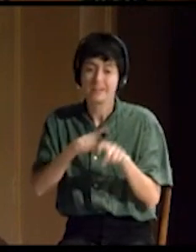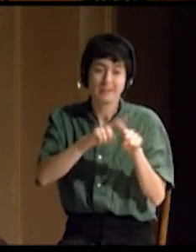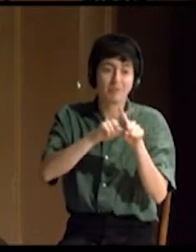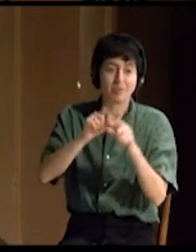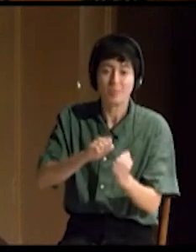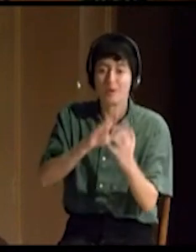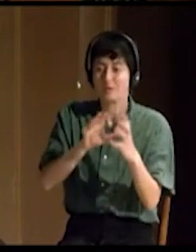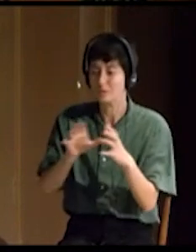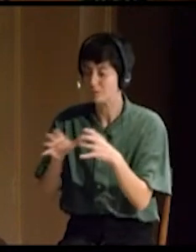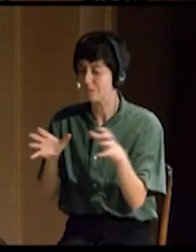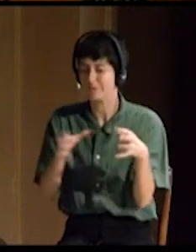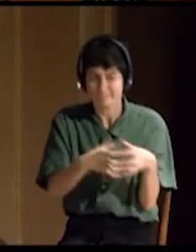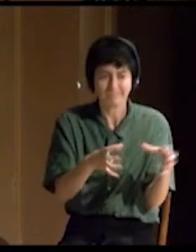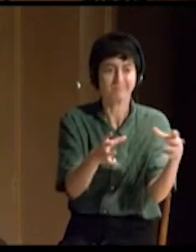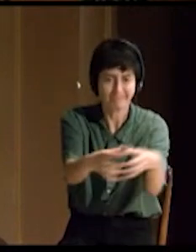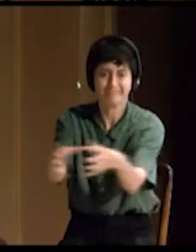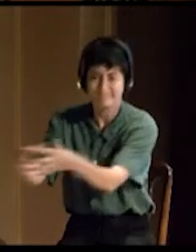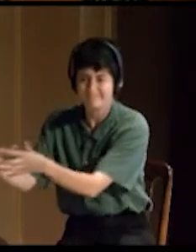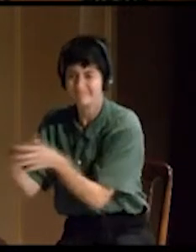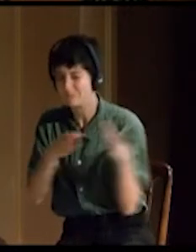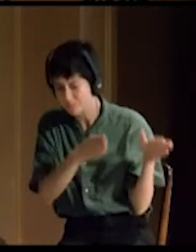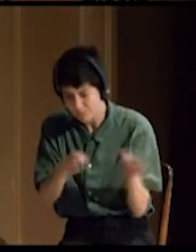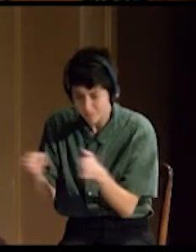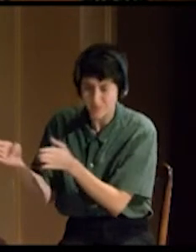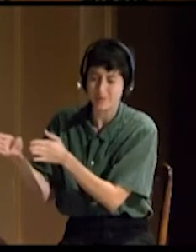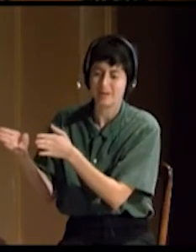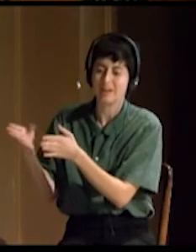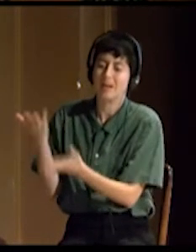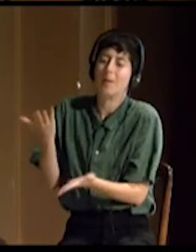But eventually you might get a couple of pieces missing.